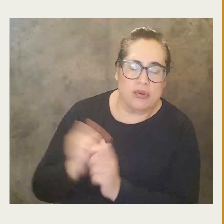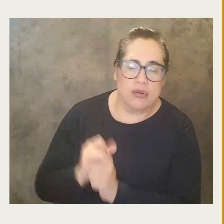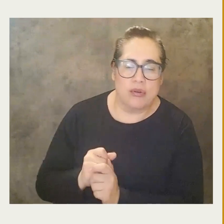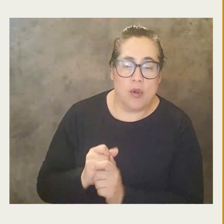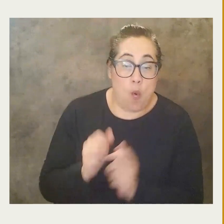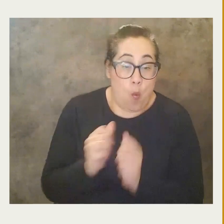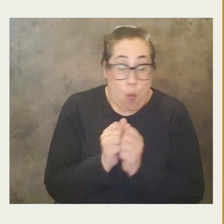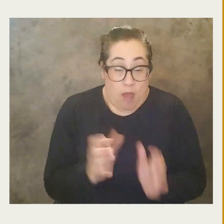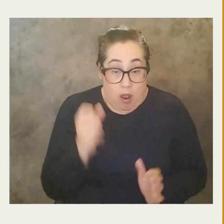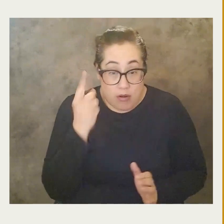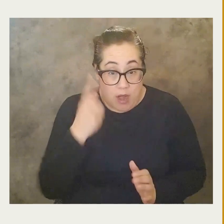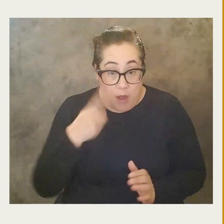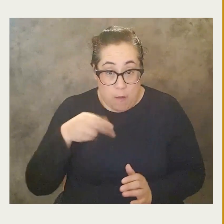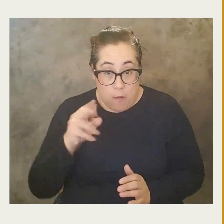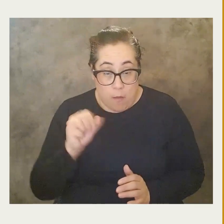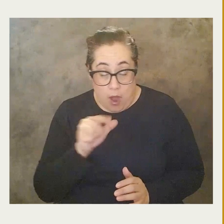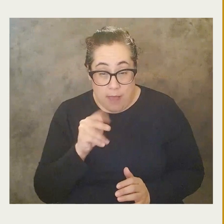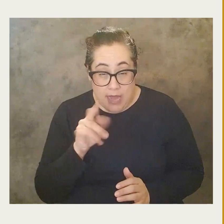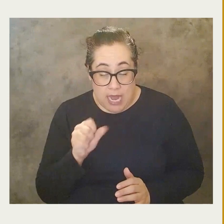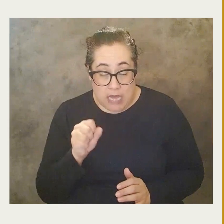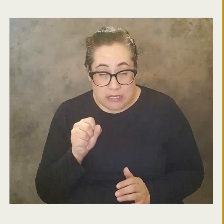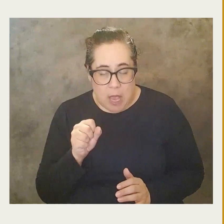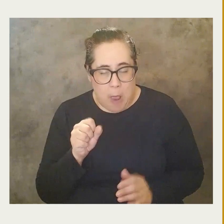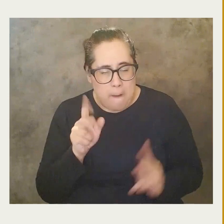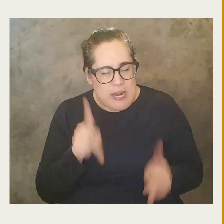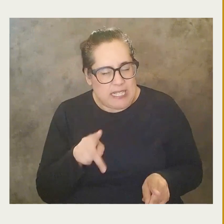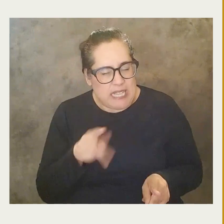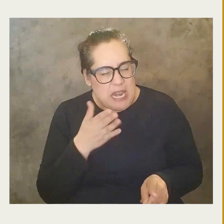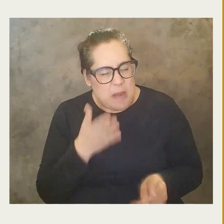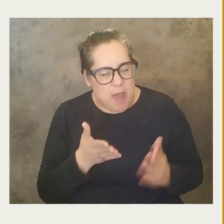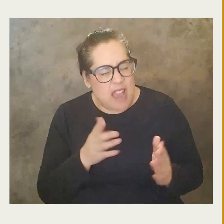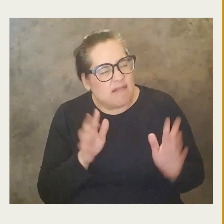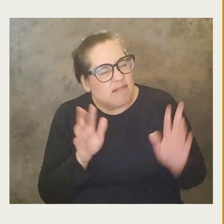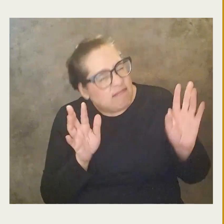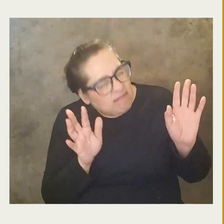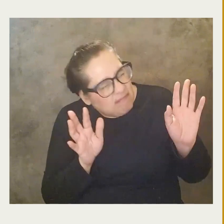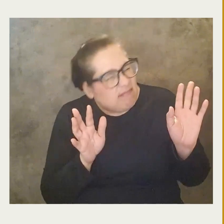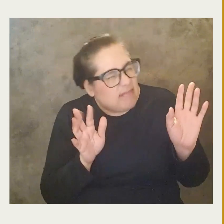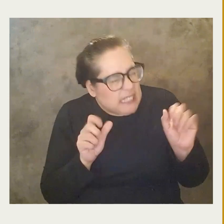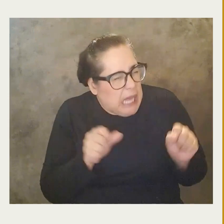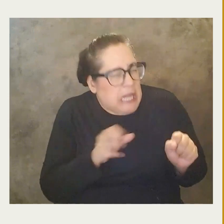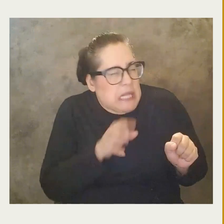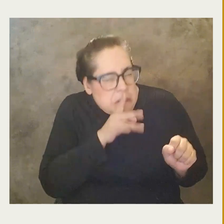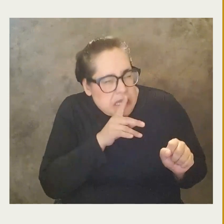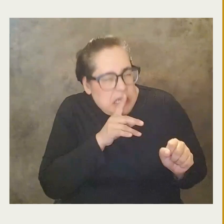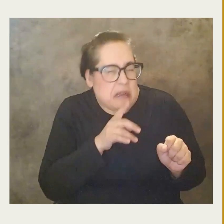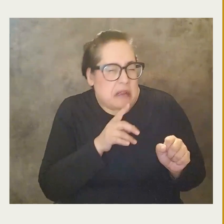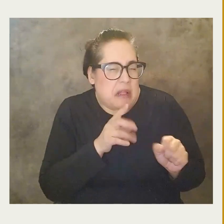Without understanding pragmatics, a person may technically speak the language correctly ...